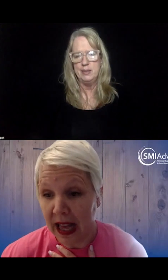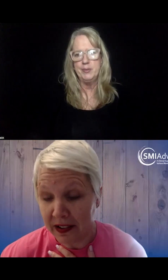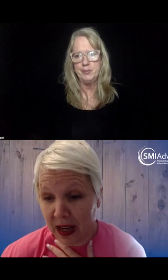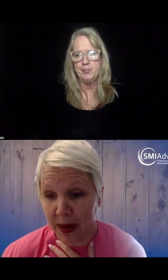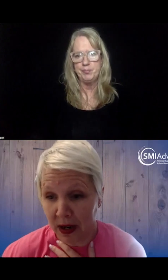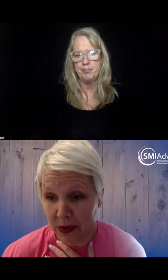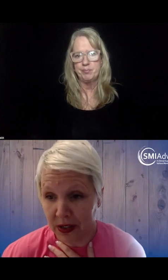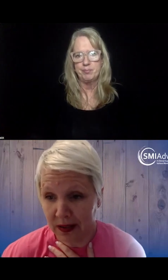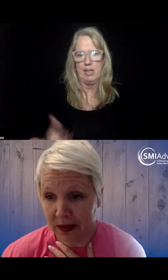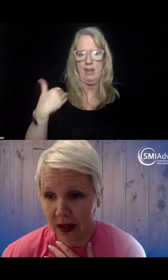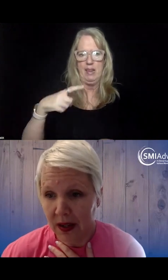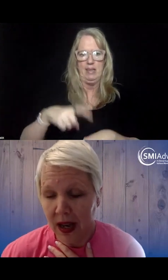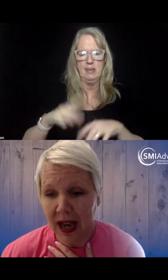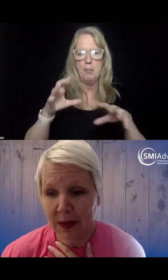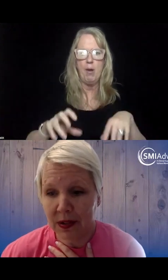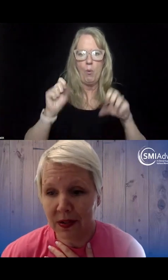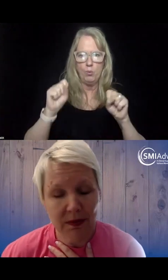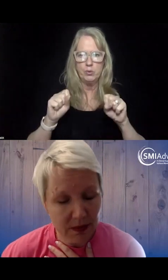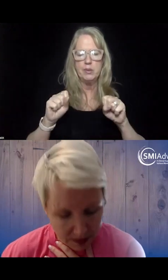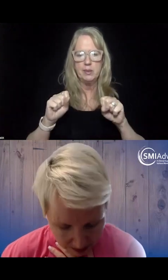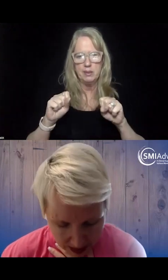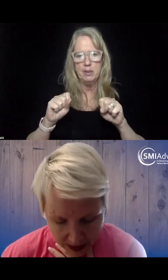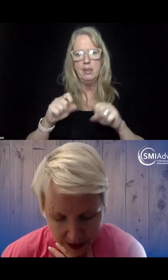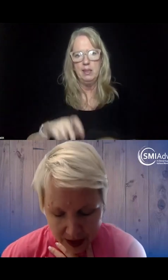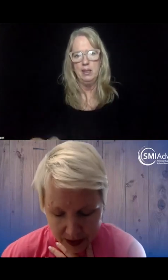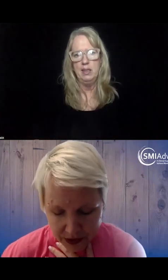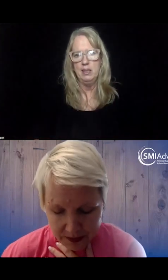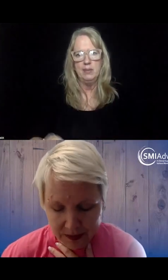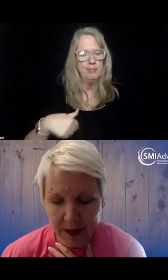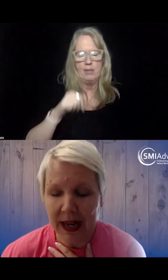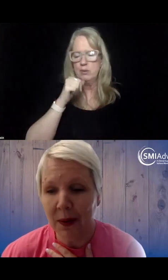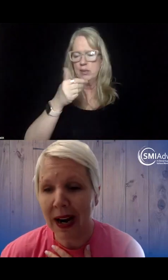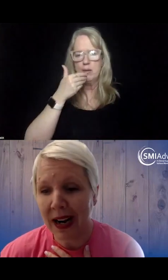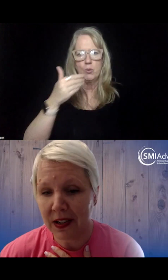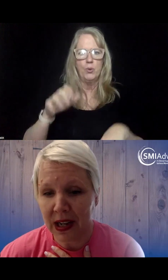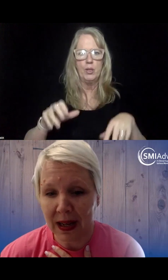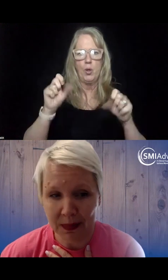LAST TIME I HOSTED, I WAS NOT A GOOD HOST AND I RAN OUT OF TIME